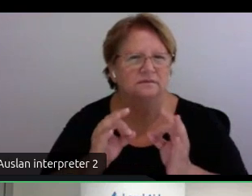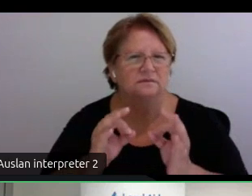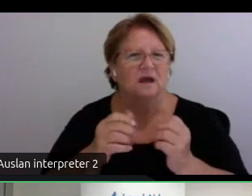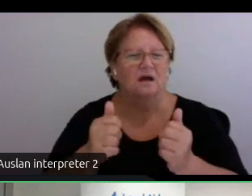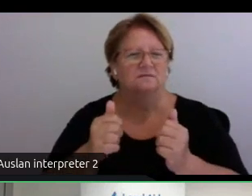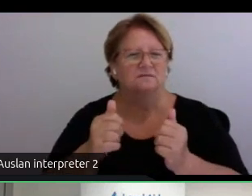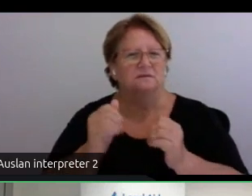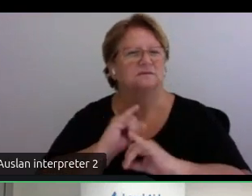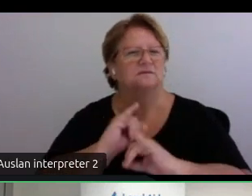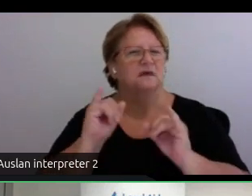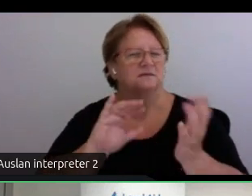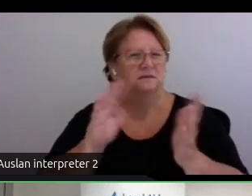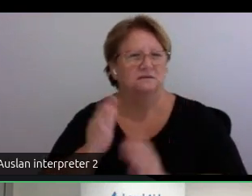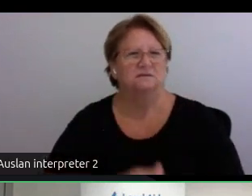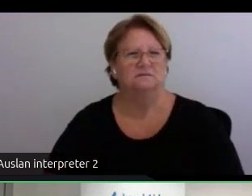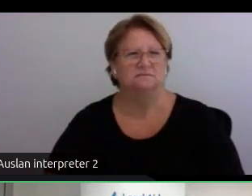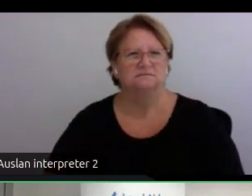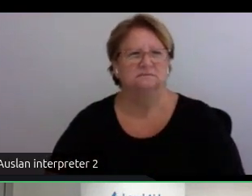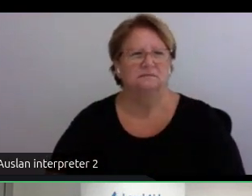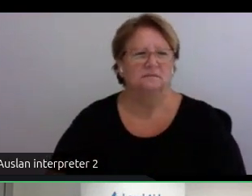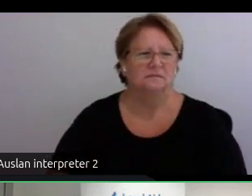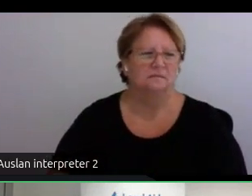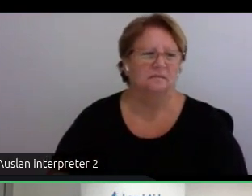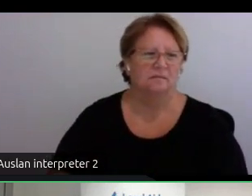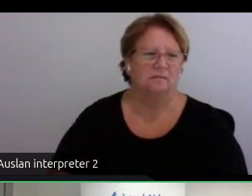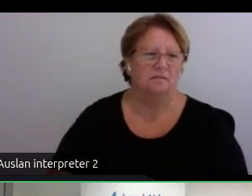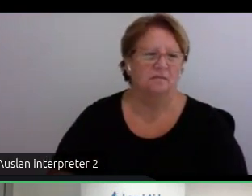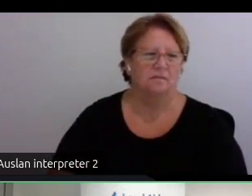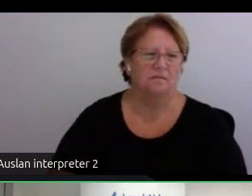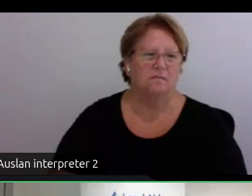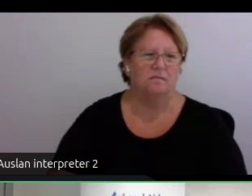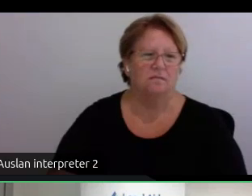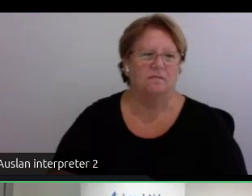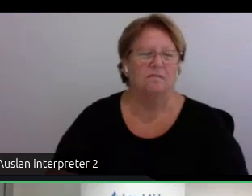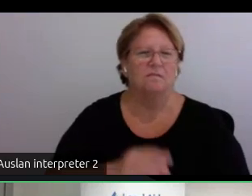possible legal issue we can see. We've got also social security there for people who are already